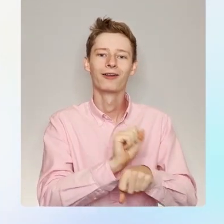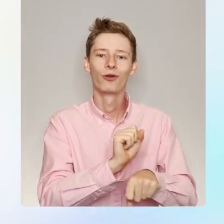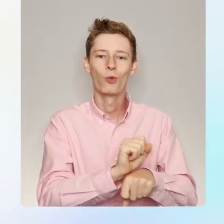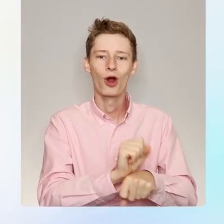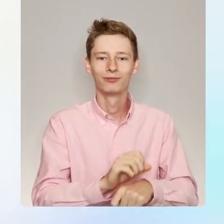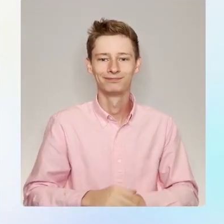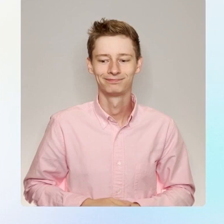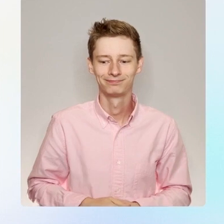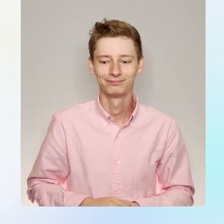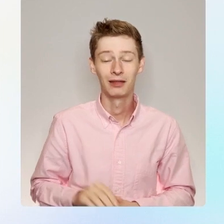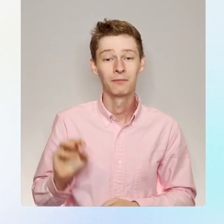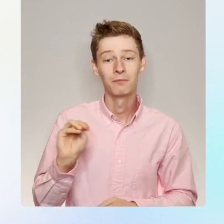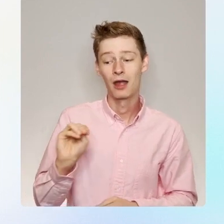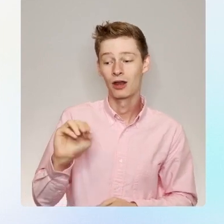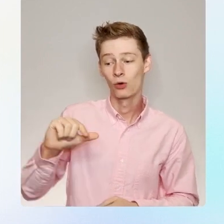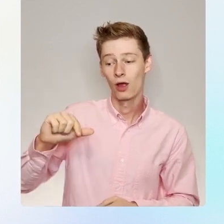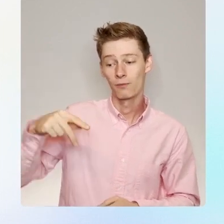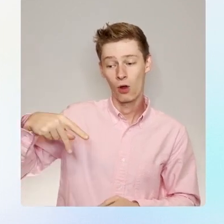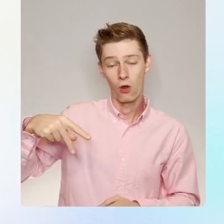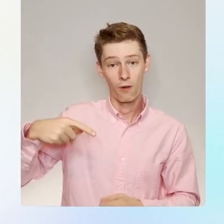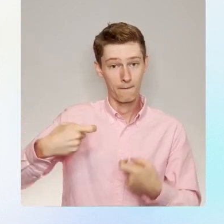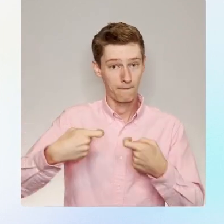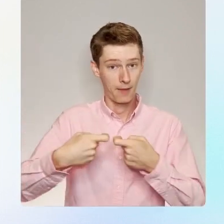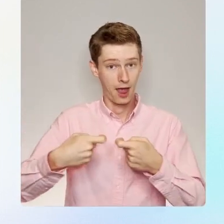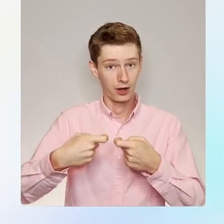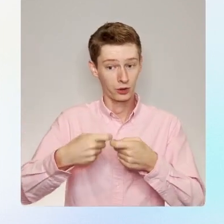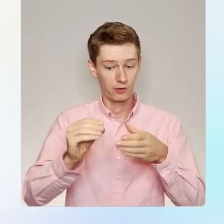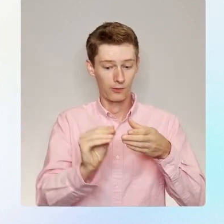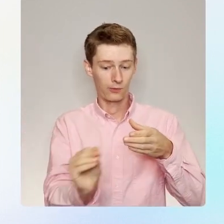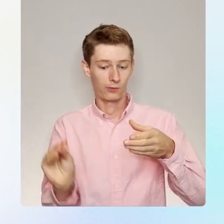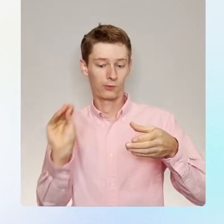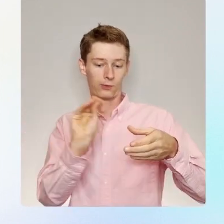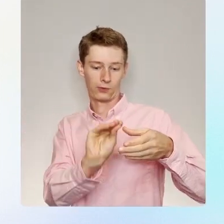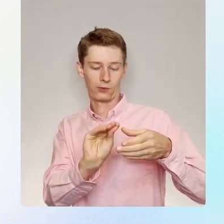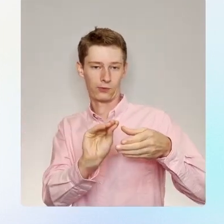Meta Quest Pro's battery is moved to the back of the headset to create more